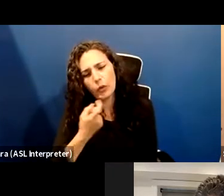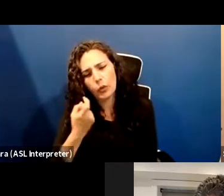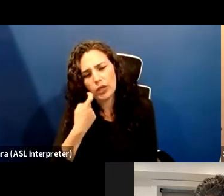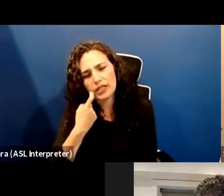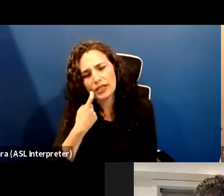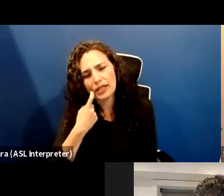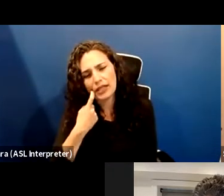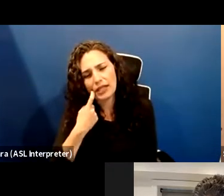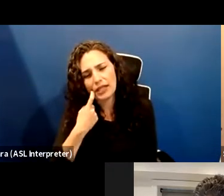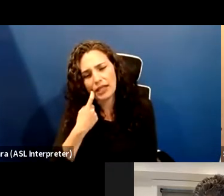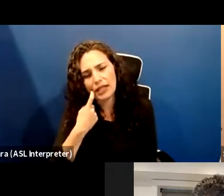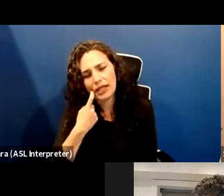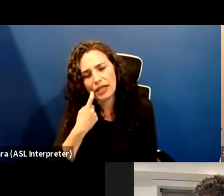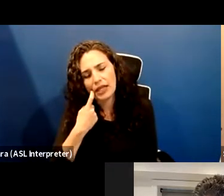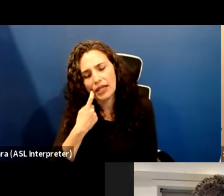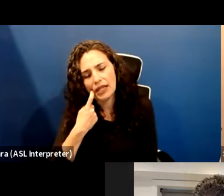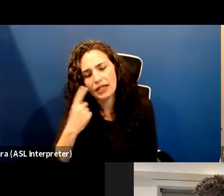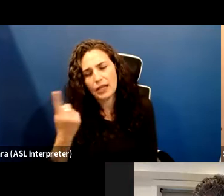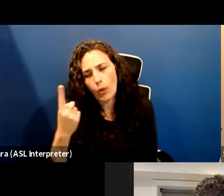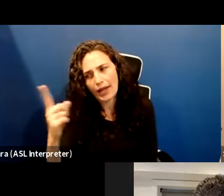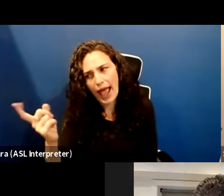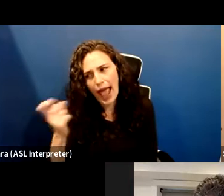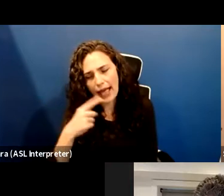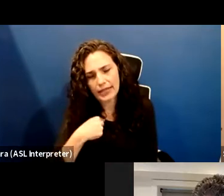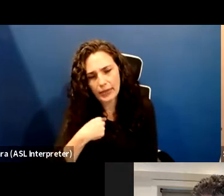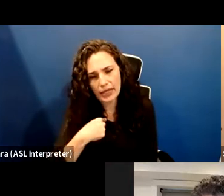I think for the second half of the series, when I come back from my maternity leave,